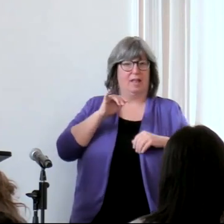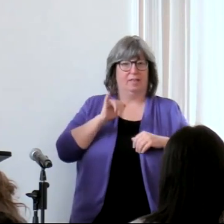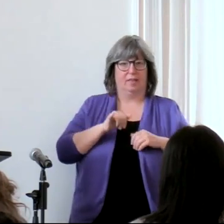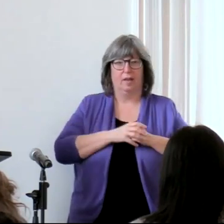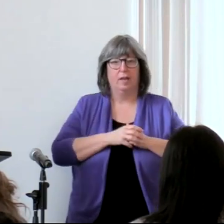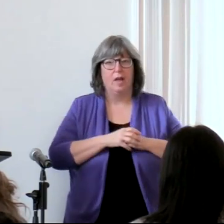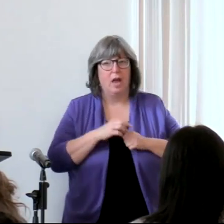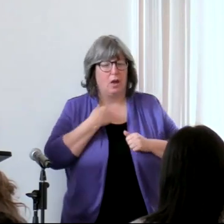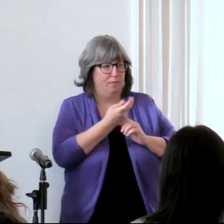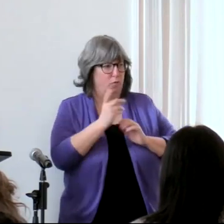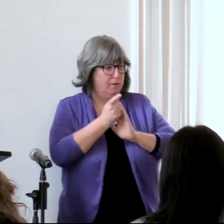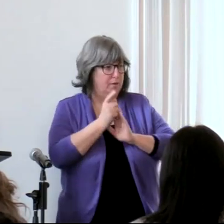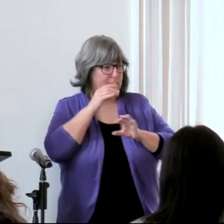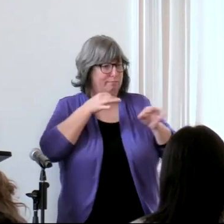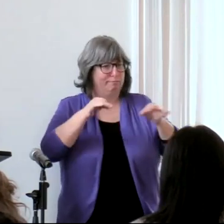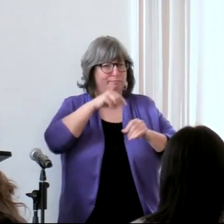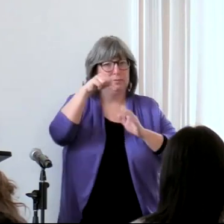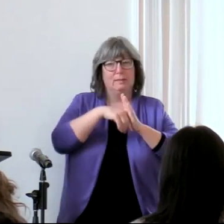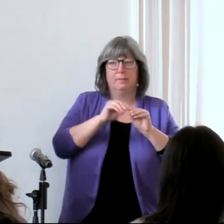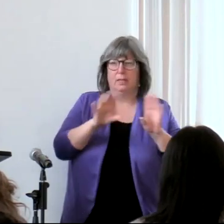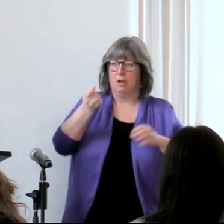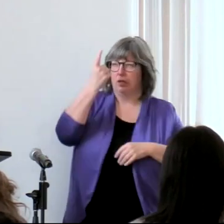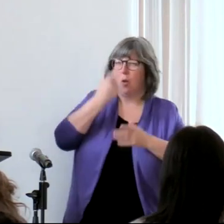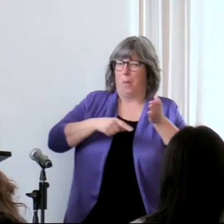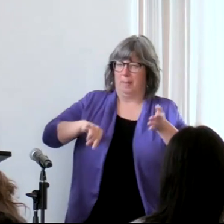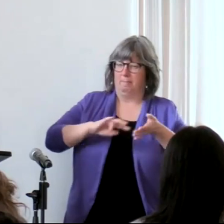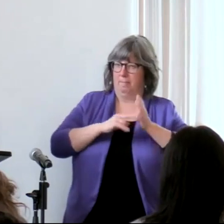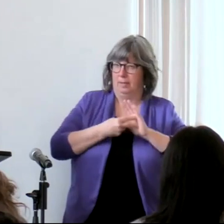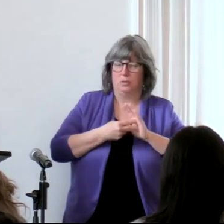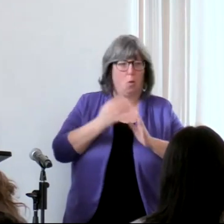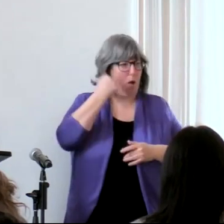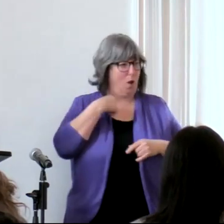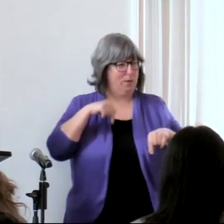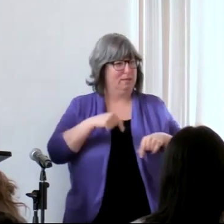and I am going to take a few minutes to give you a deeper understanding of what this is and why we do this protocol.